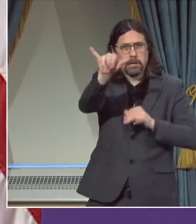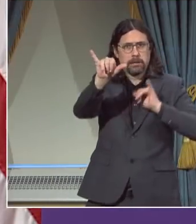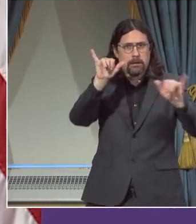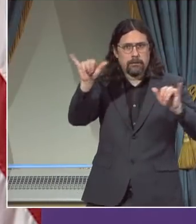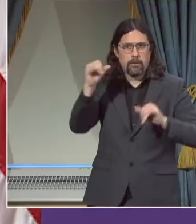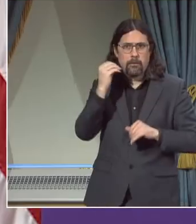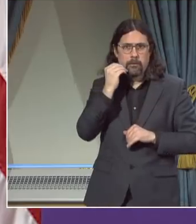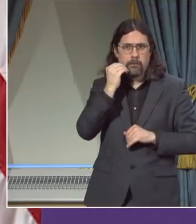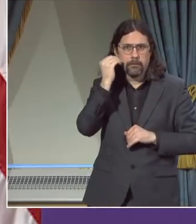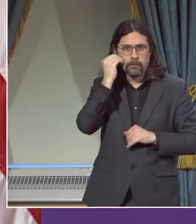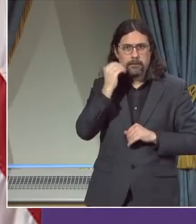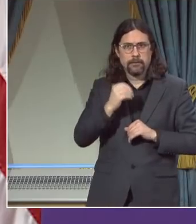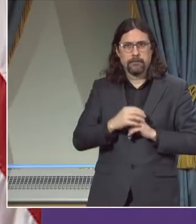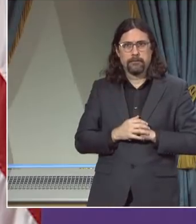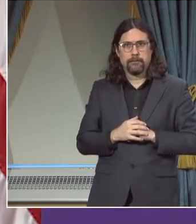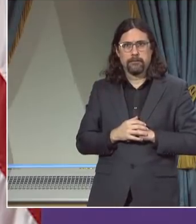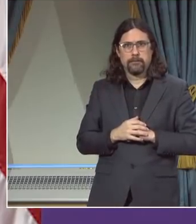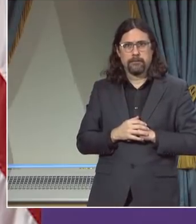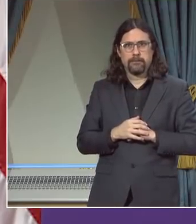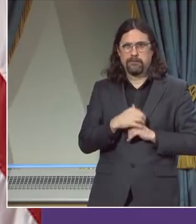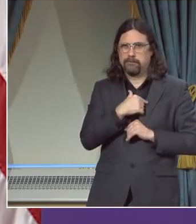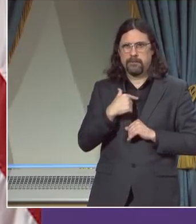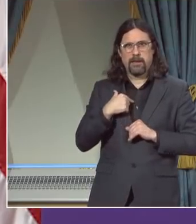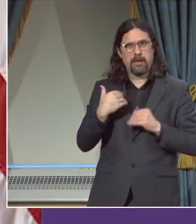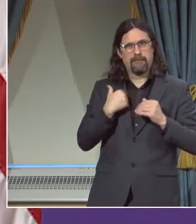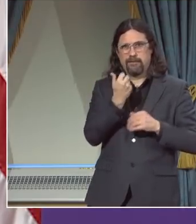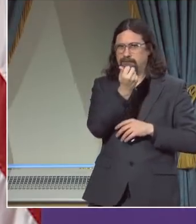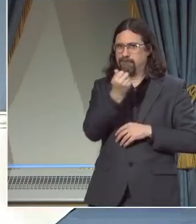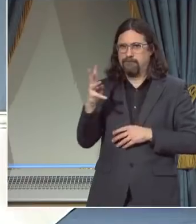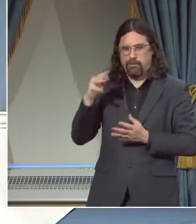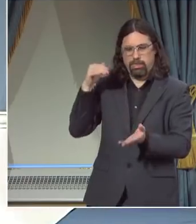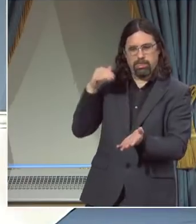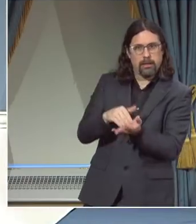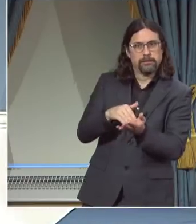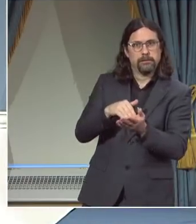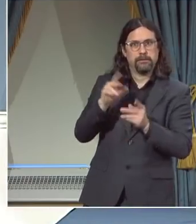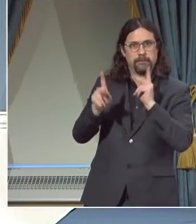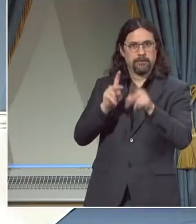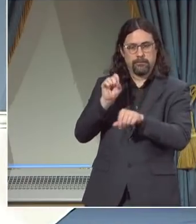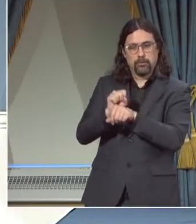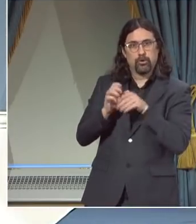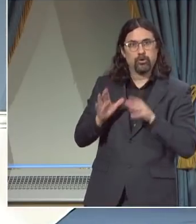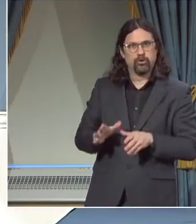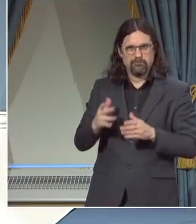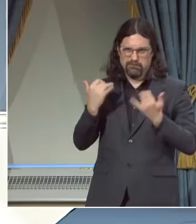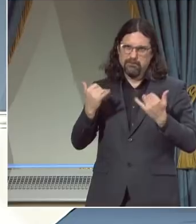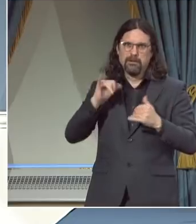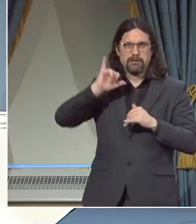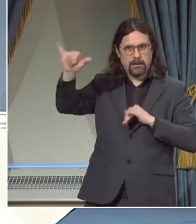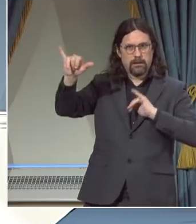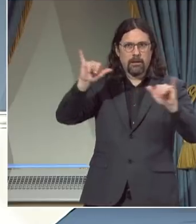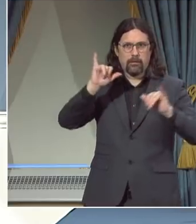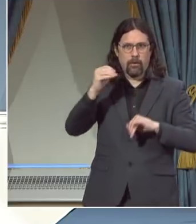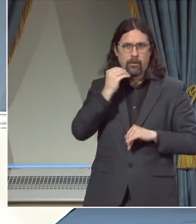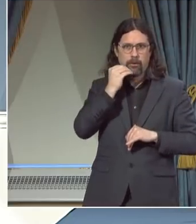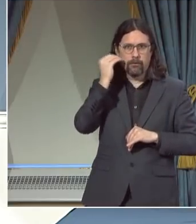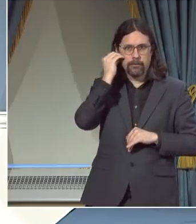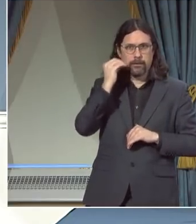WE HAVE THOUSANDS OF EMPLOYEES WORKING FROM HOME AS LONG AS THEY CAN DOTH OSE JOBS AND STILL OPERATE